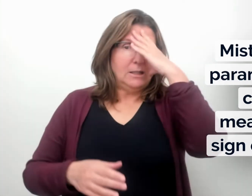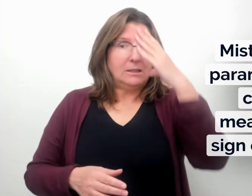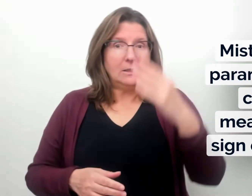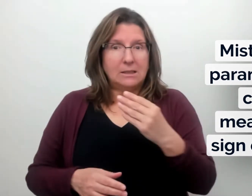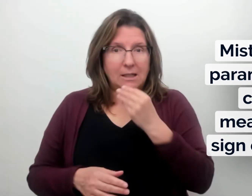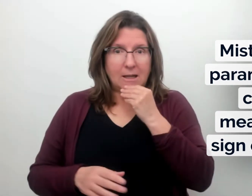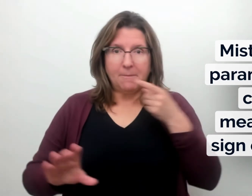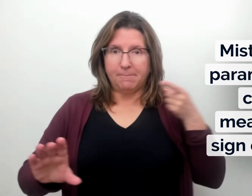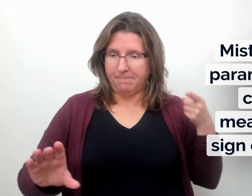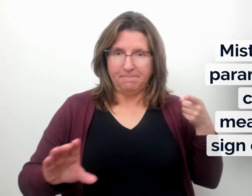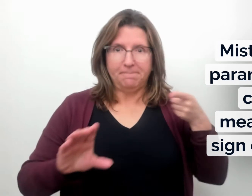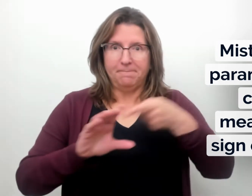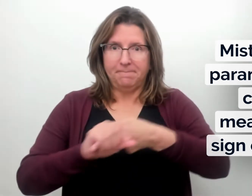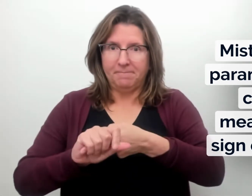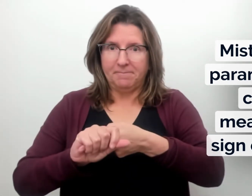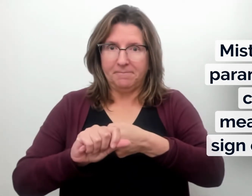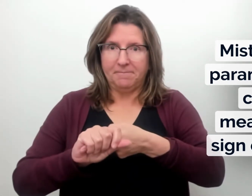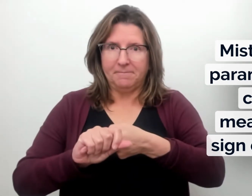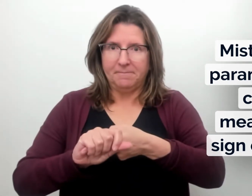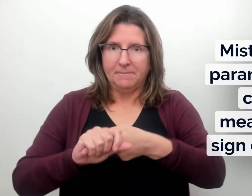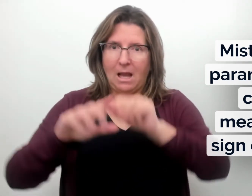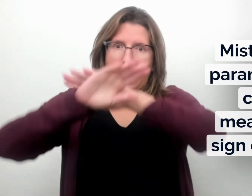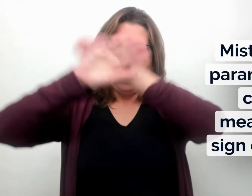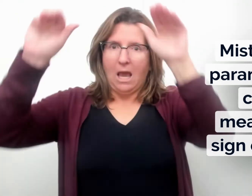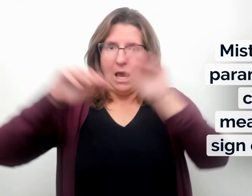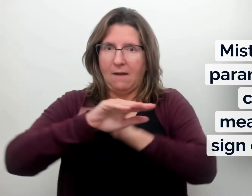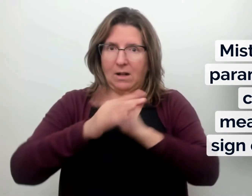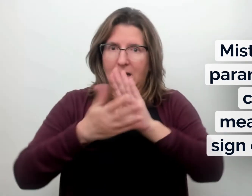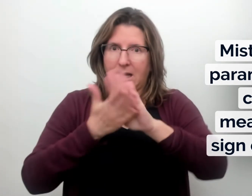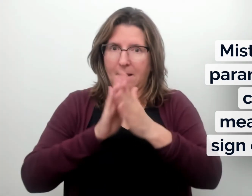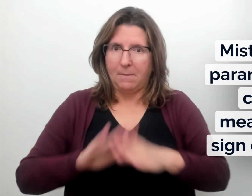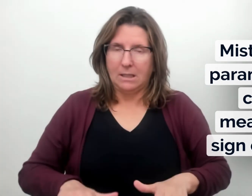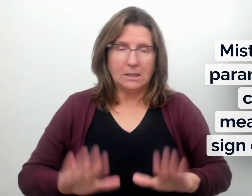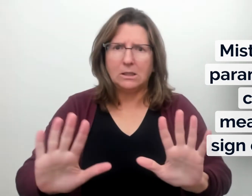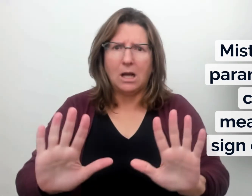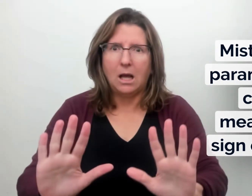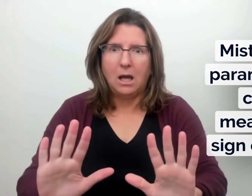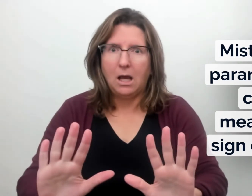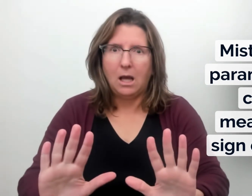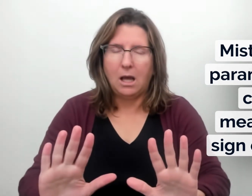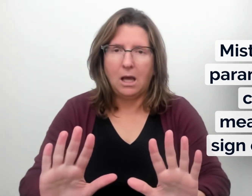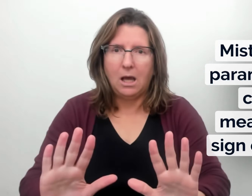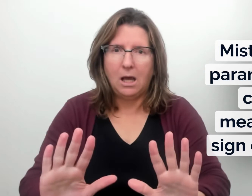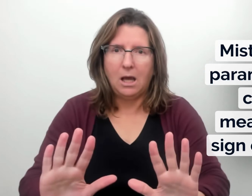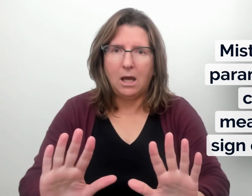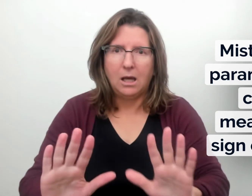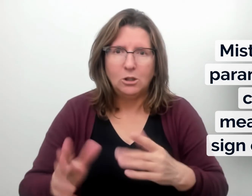'sleep in heavenly peace'